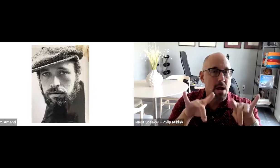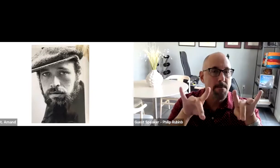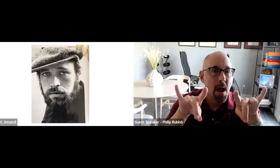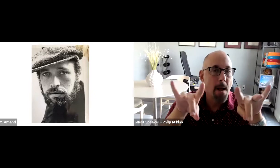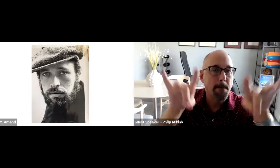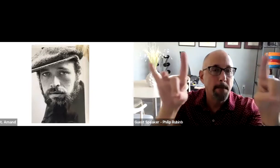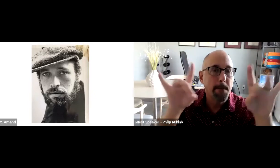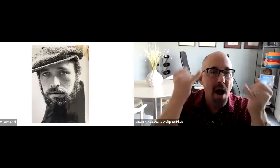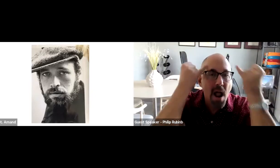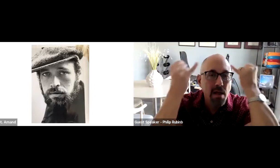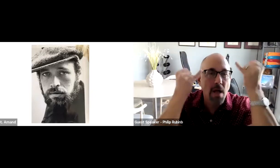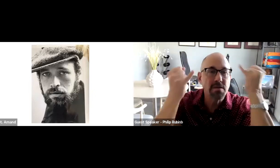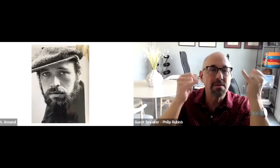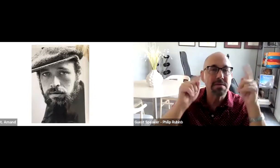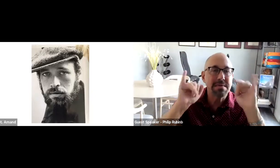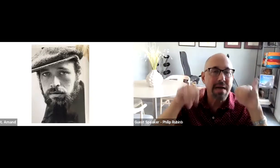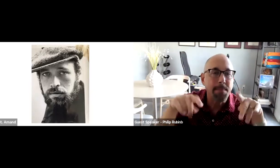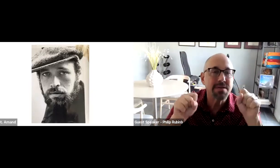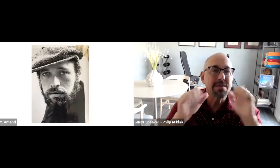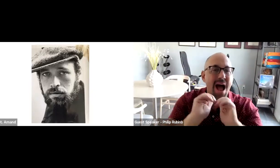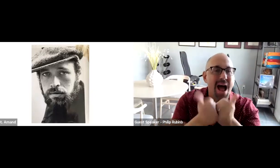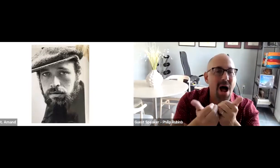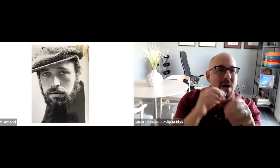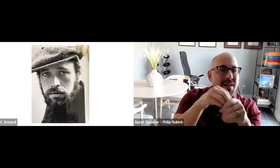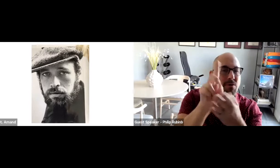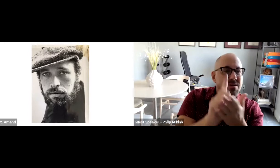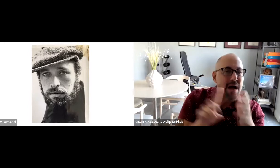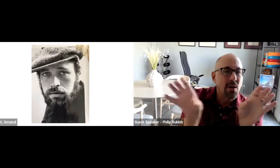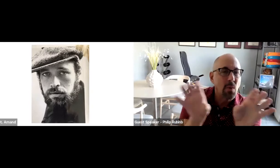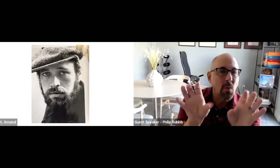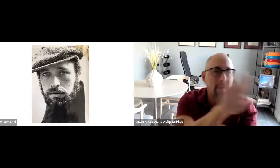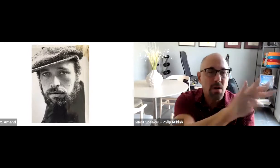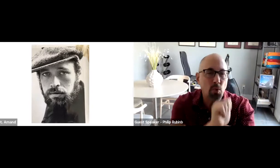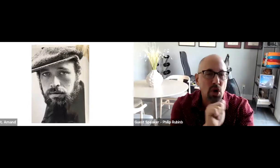and Guy worked with the interior designer and was able to pick up ideas and tips